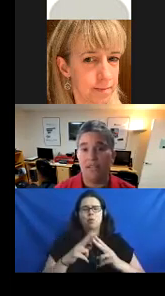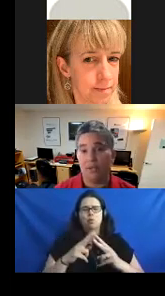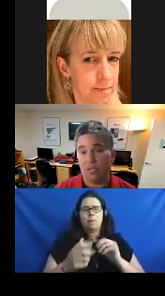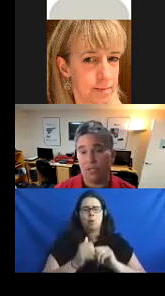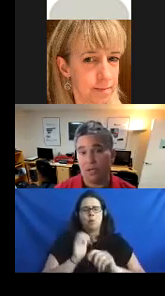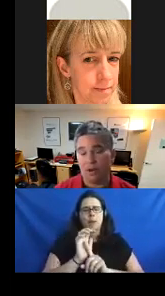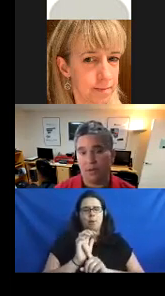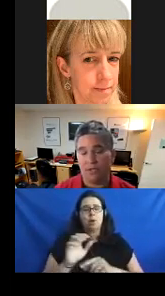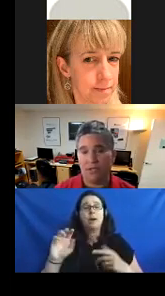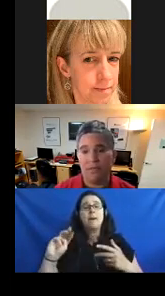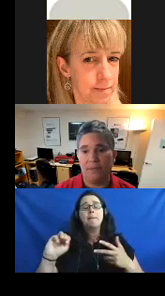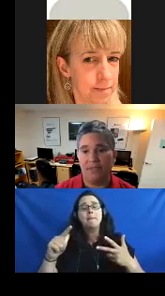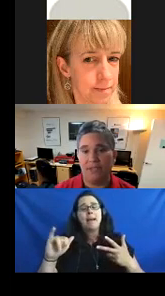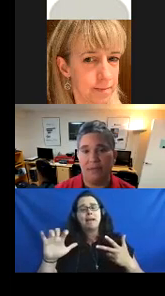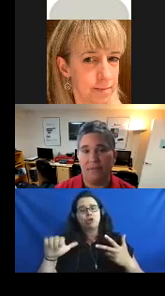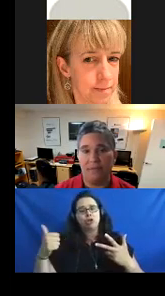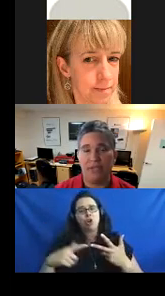MAGIC WAS ANOTHER OPTION.